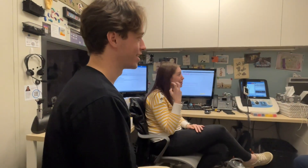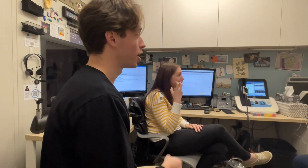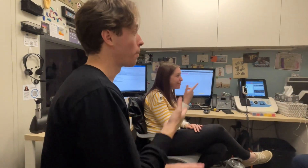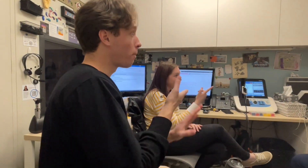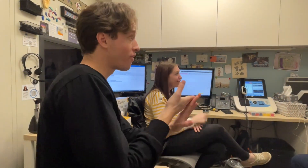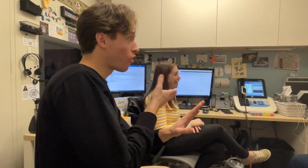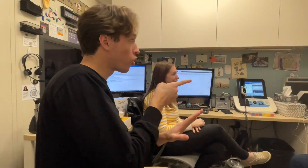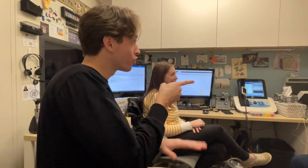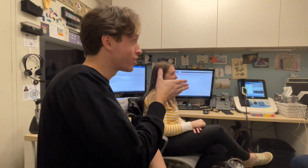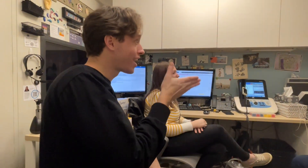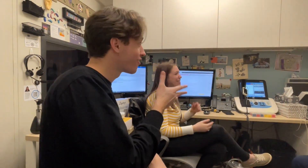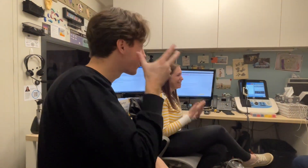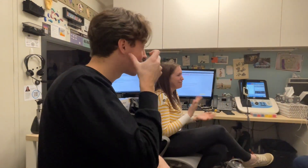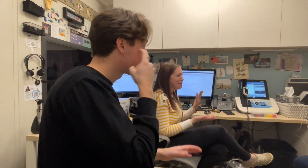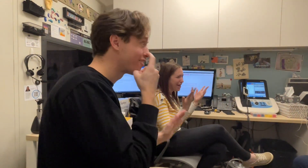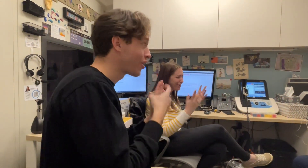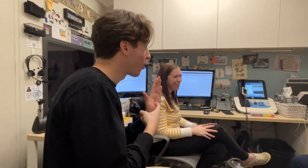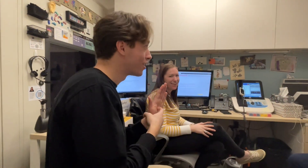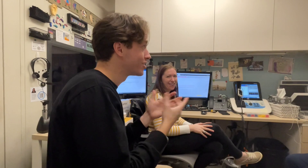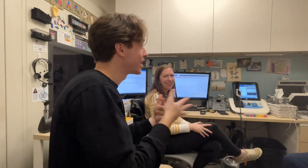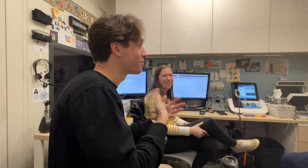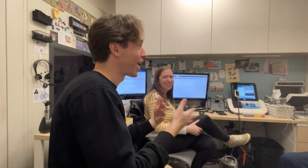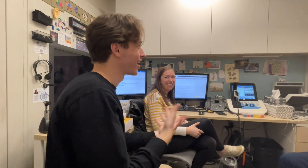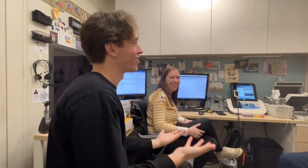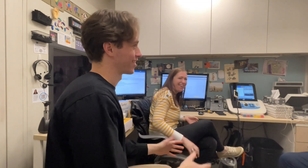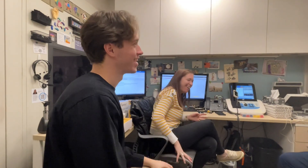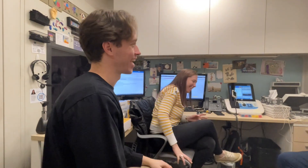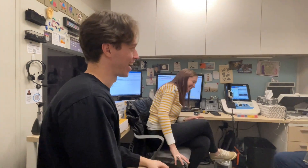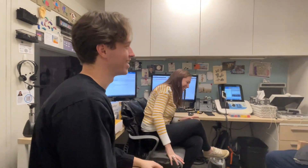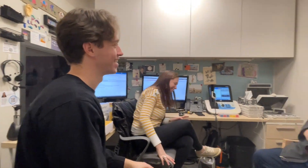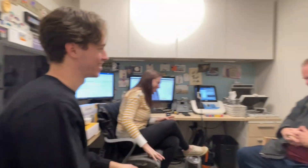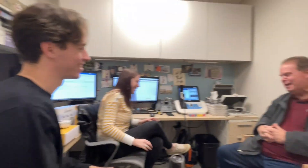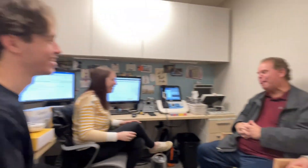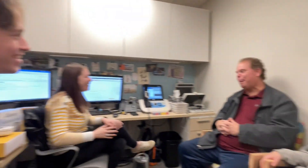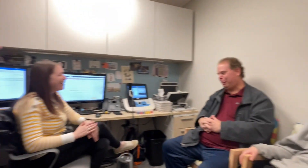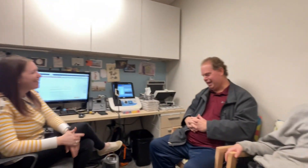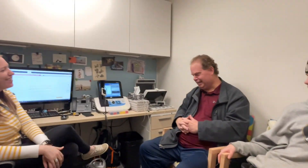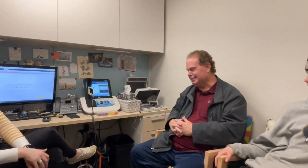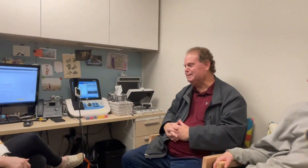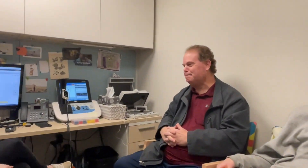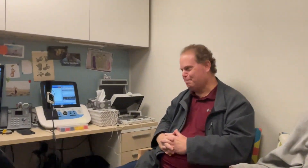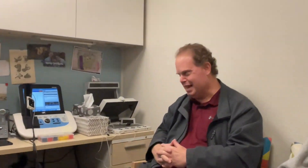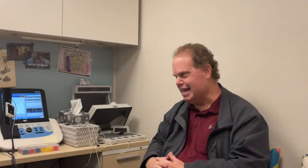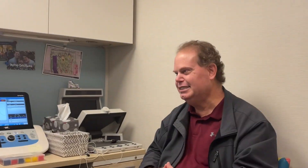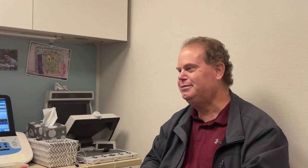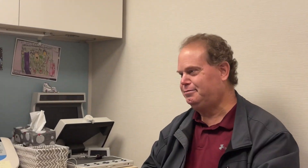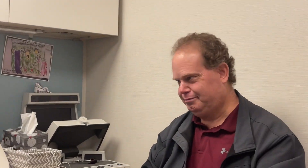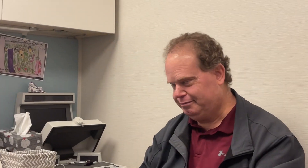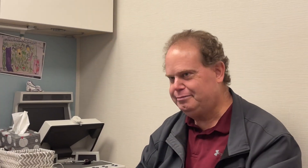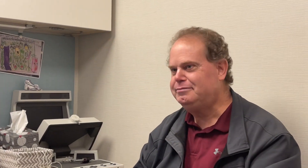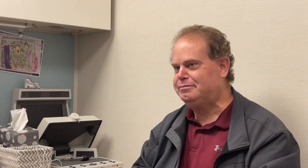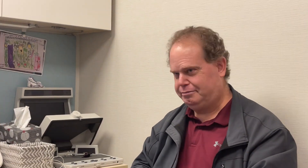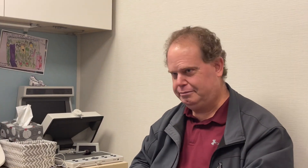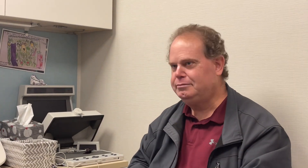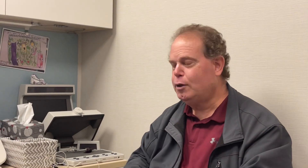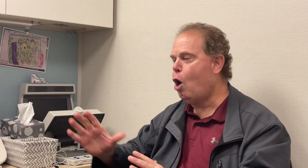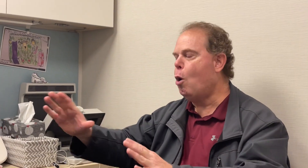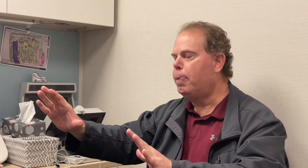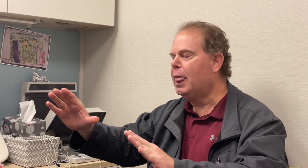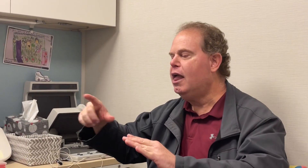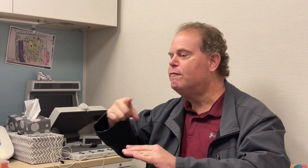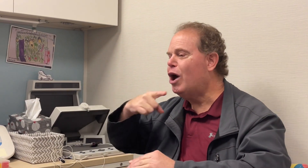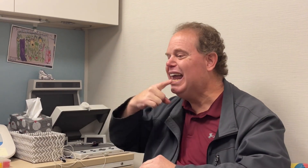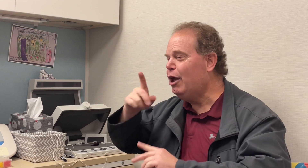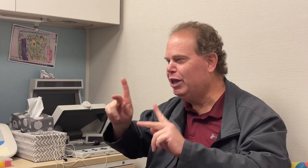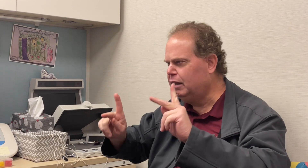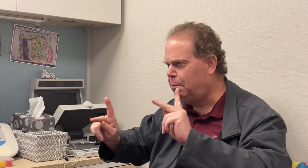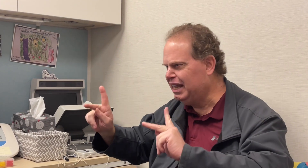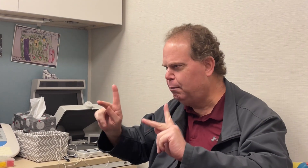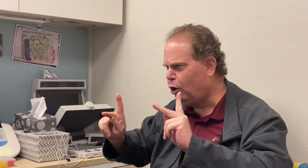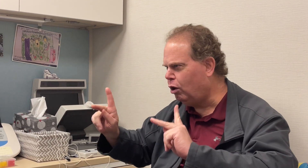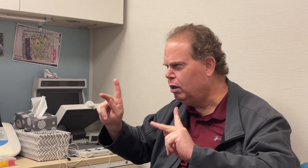didn't hear that so it didn't matter oh funny well good good good good oh for hearing people